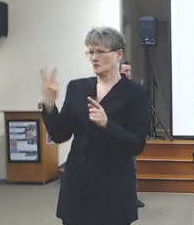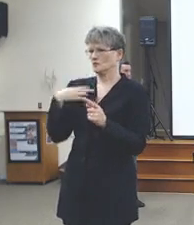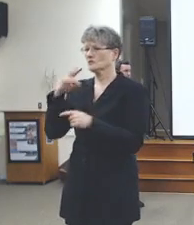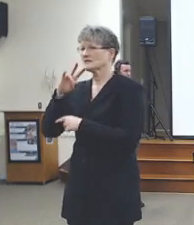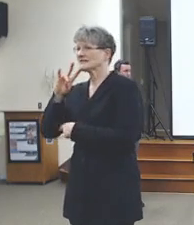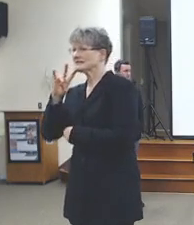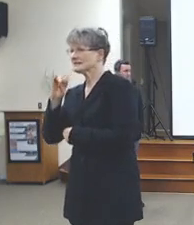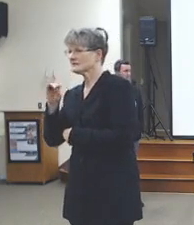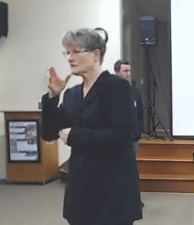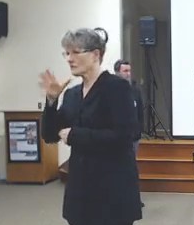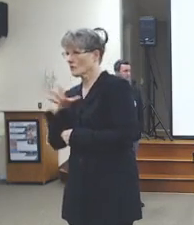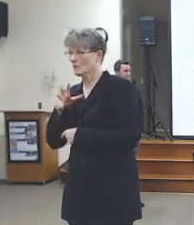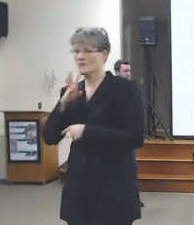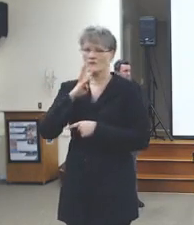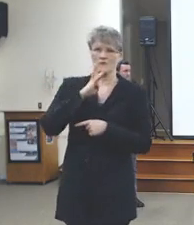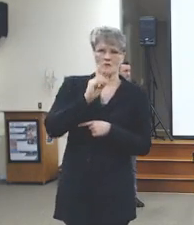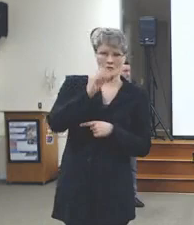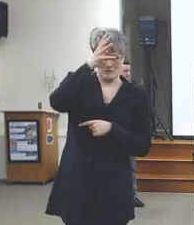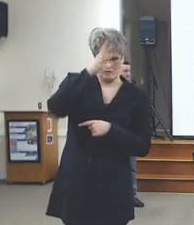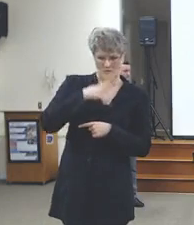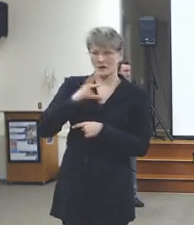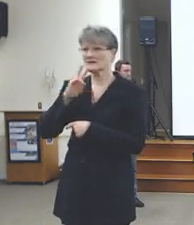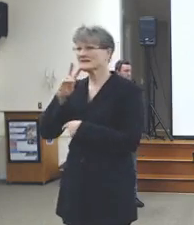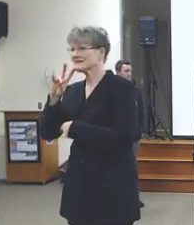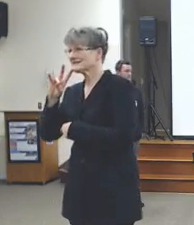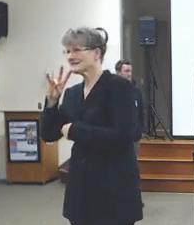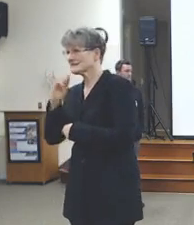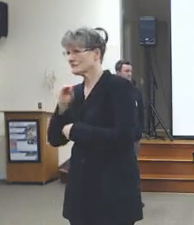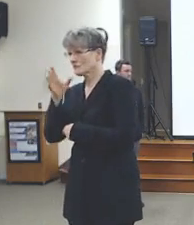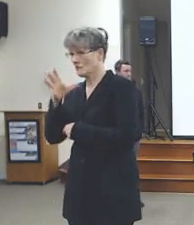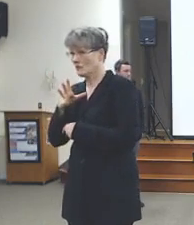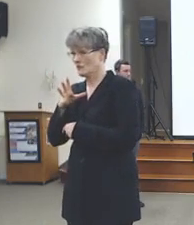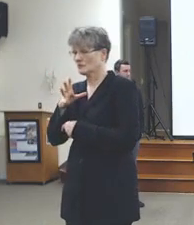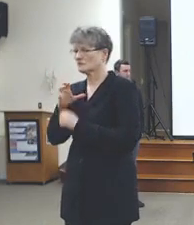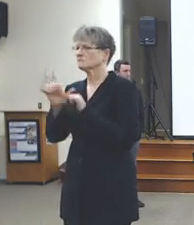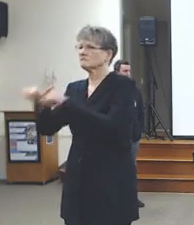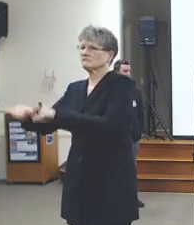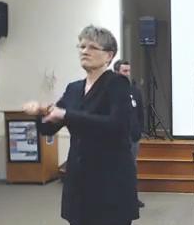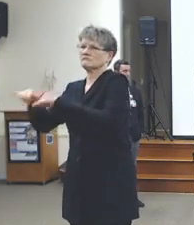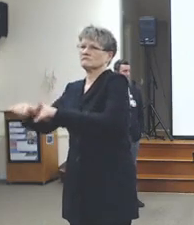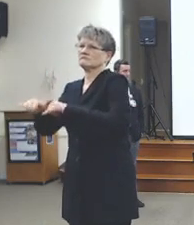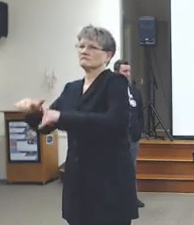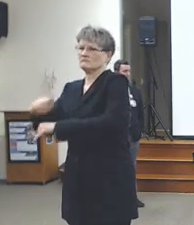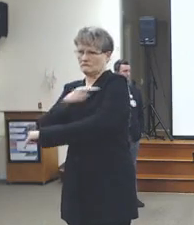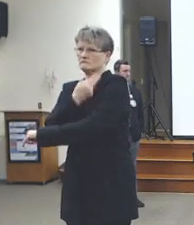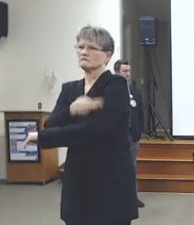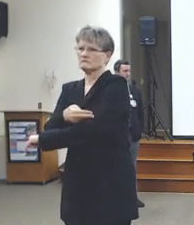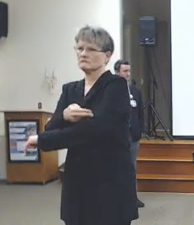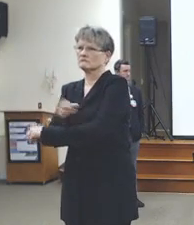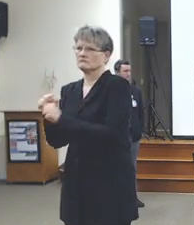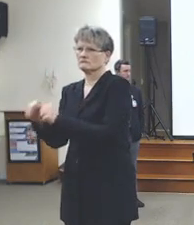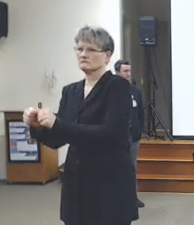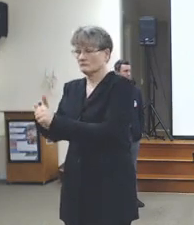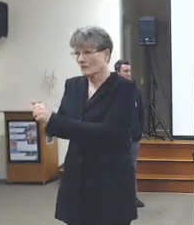hospitalized still. I do not know, I don't have an update on her condition I'm not sure if